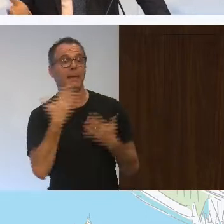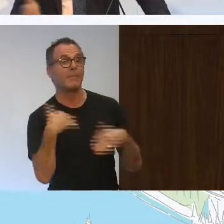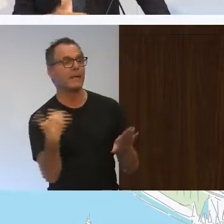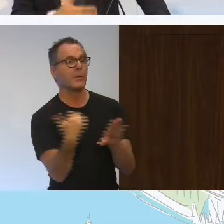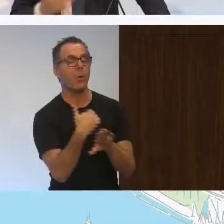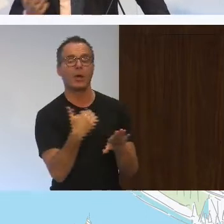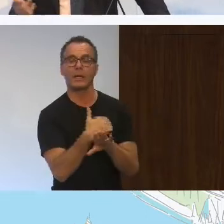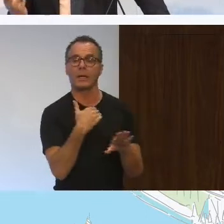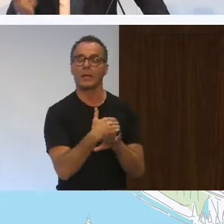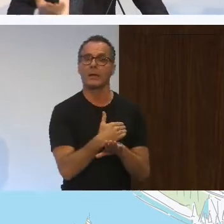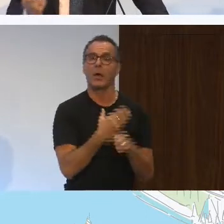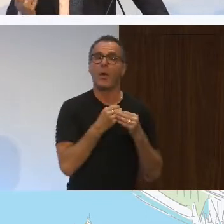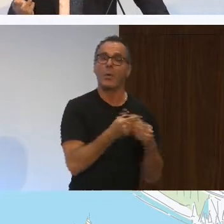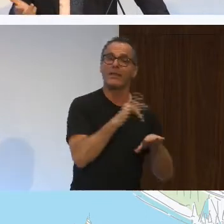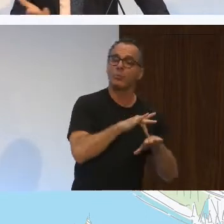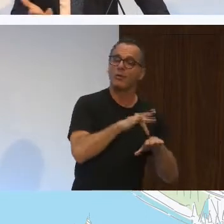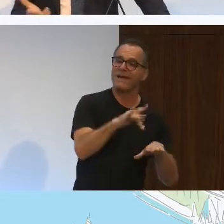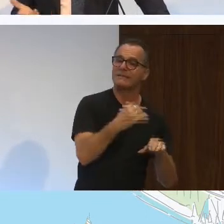well for Professor Goadsby being his team for the last four years,